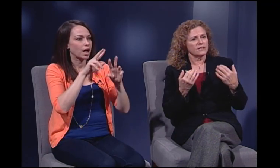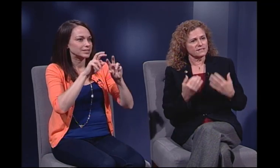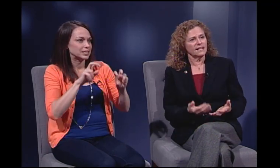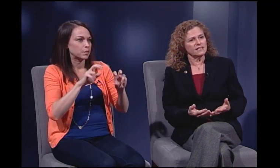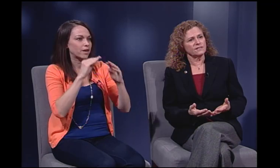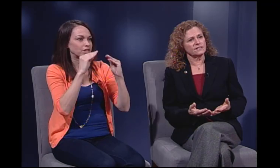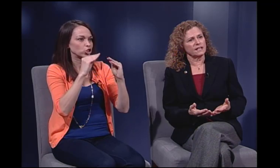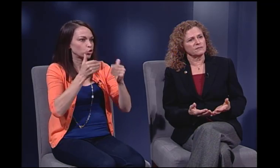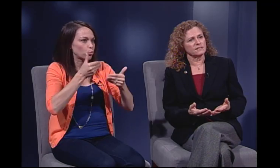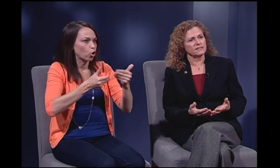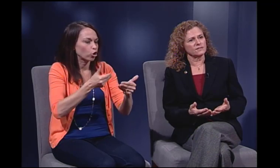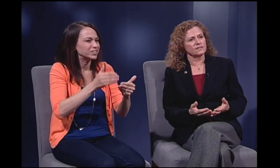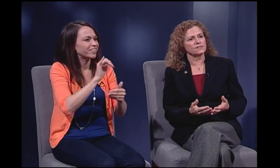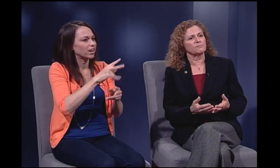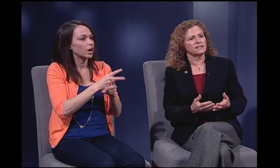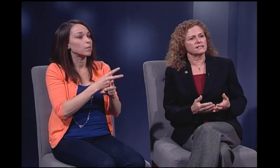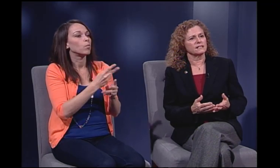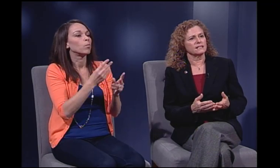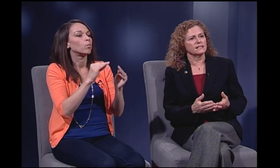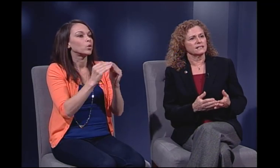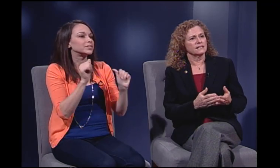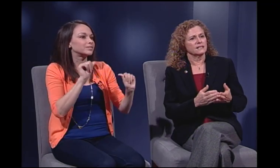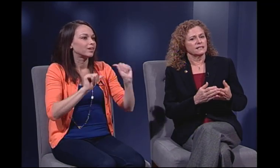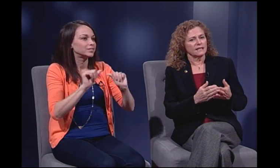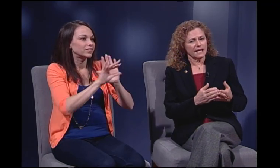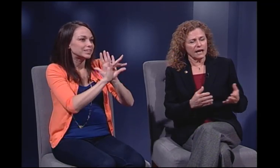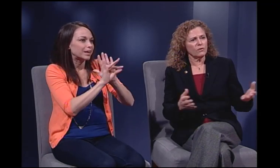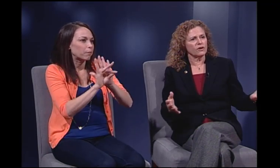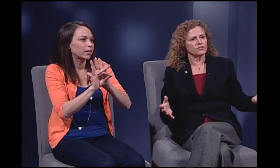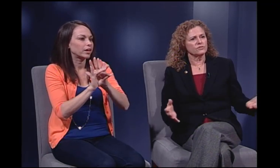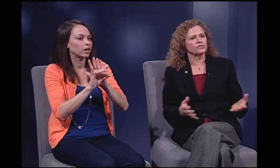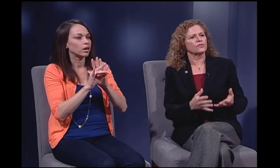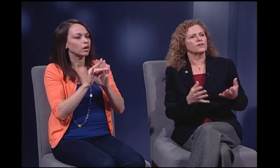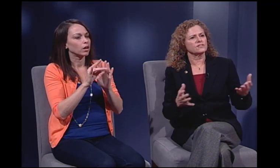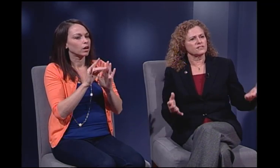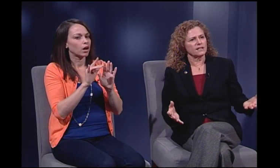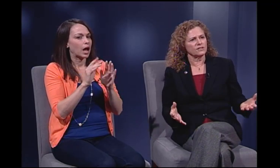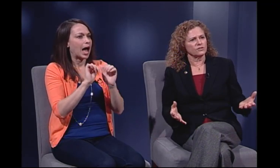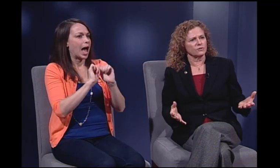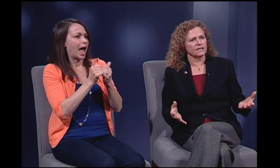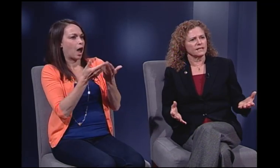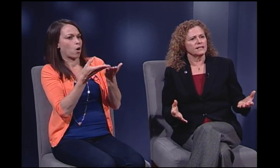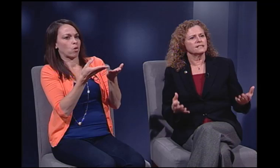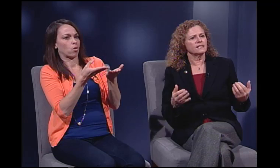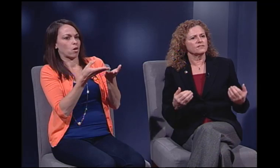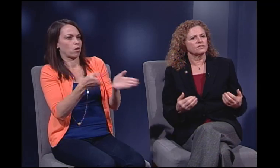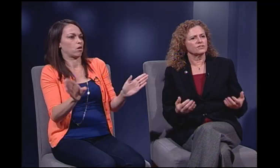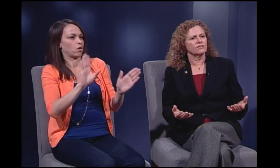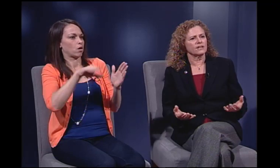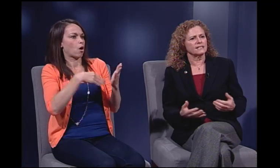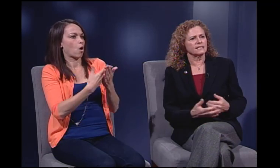A scientific sampling that tells us basically how our students across the state doing to give us a general idea